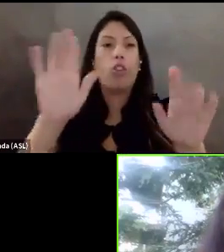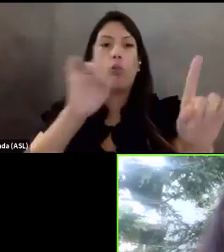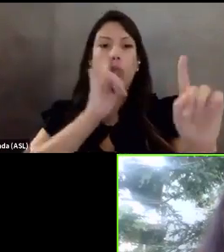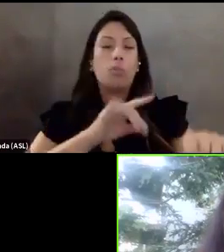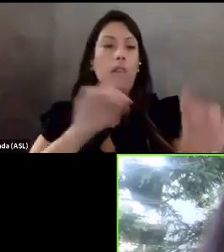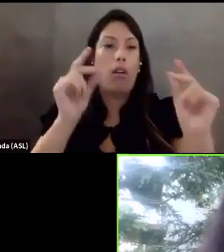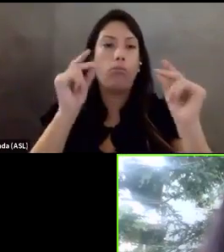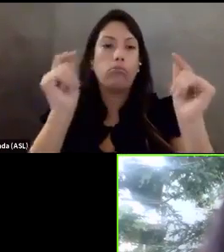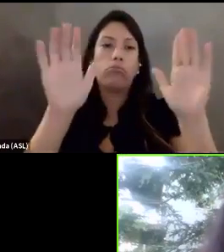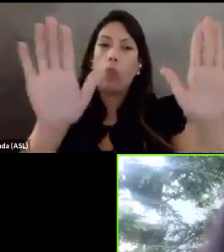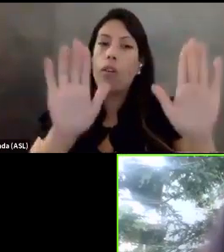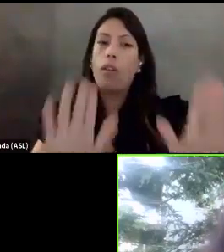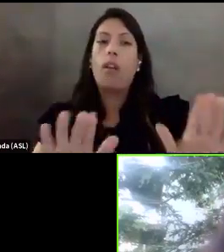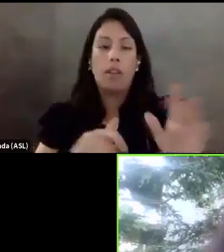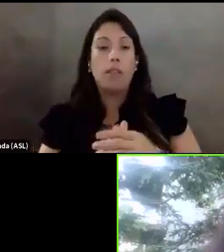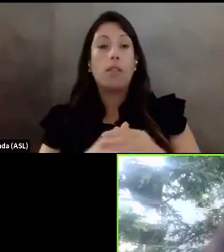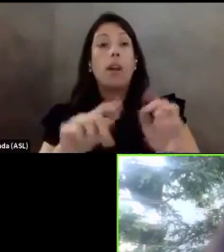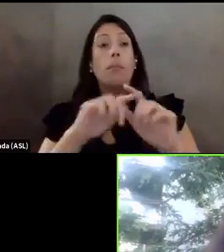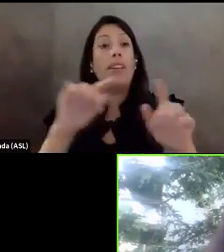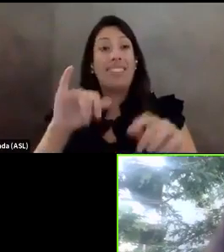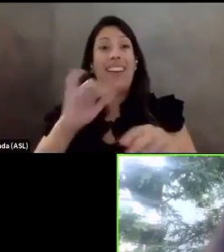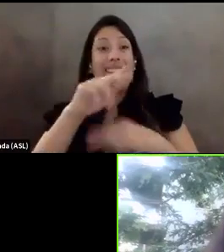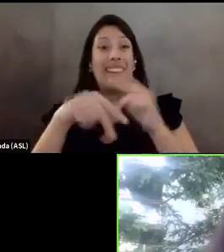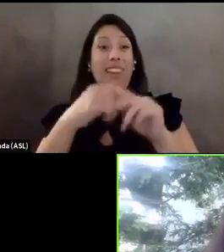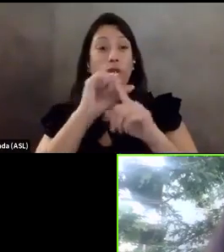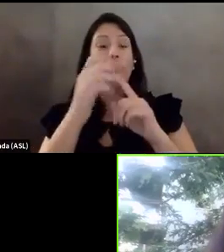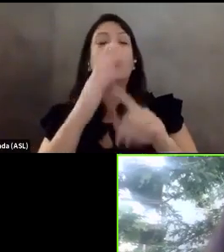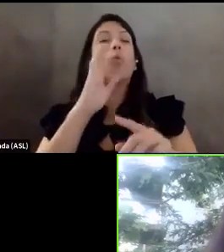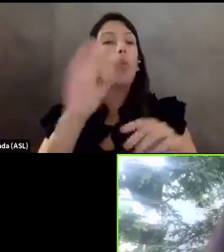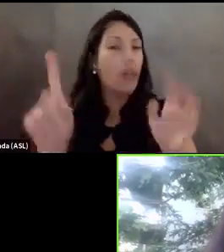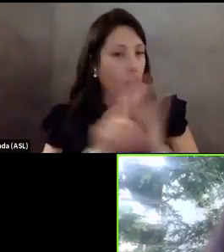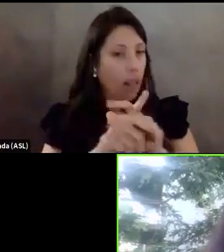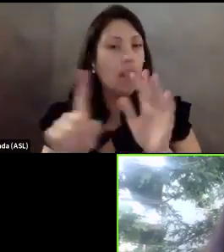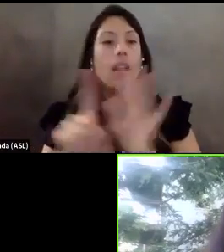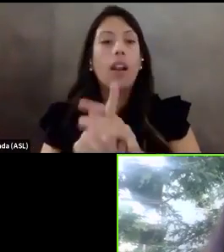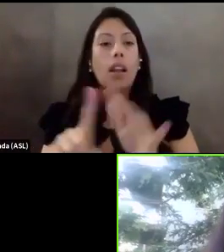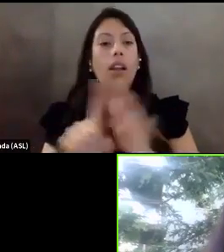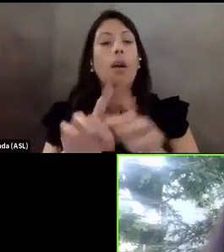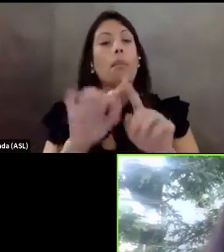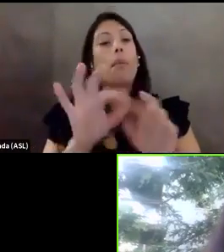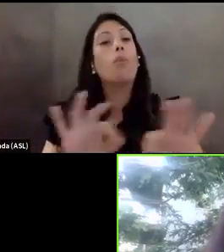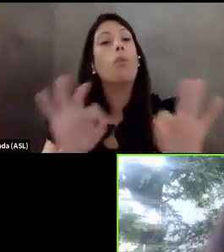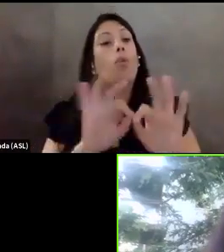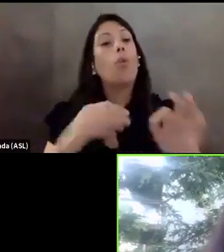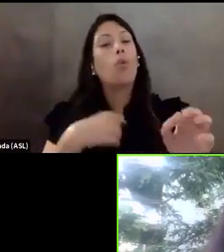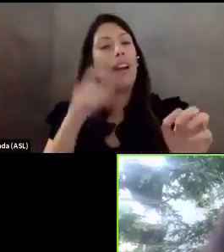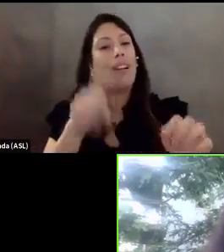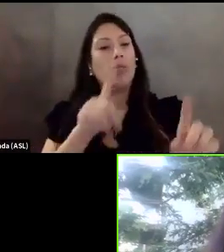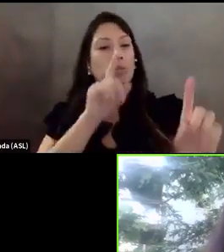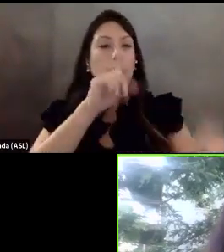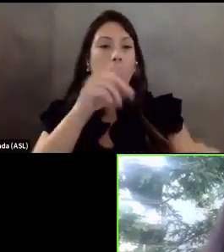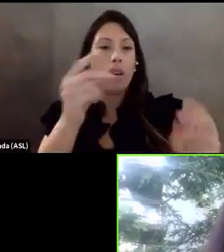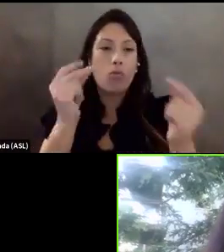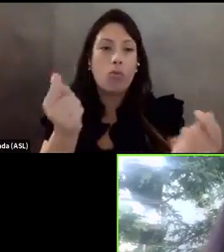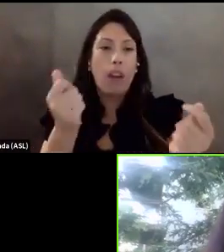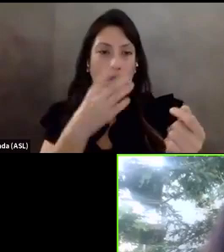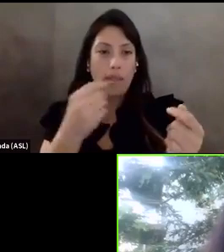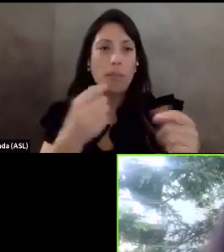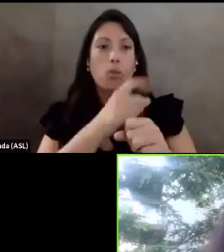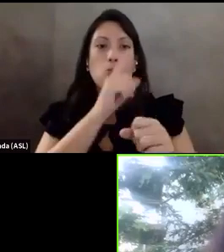These kinds of situations are going to occur and we need to rapidly respond and ensure that we are doing the best to create a safe